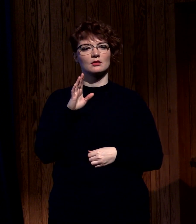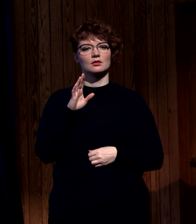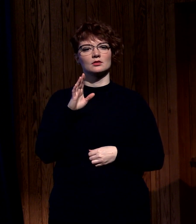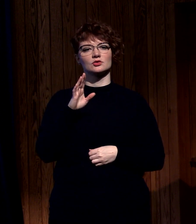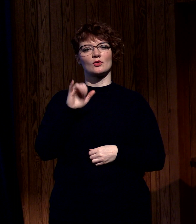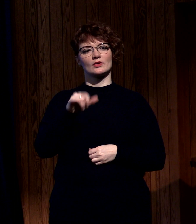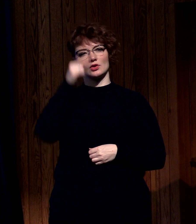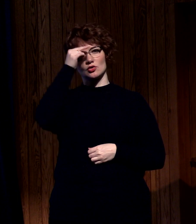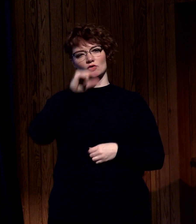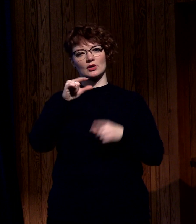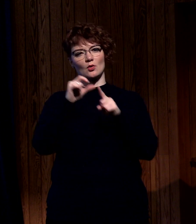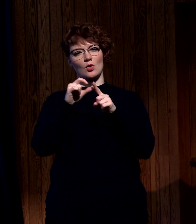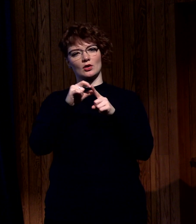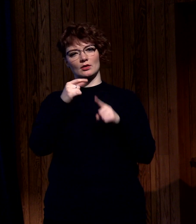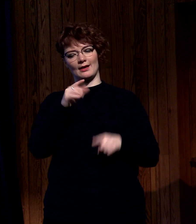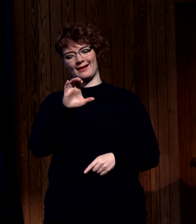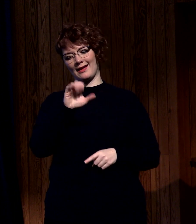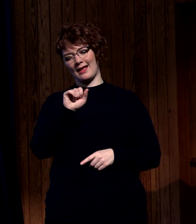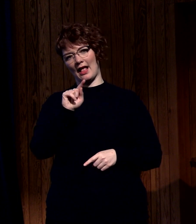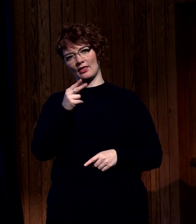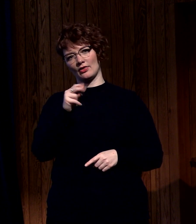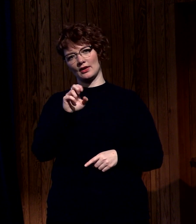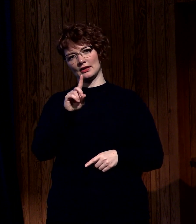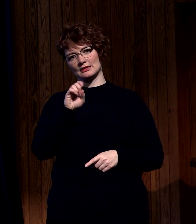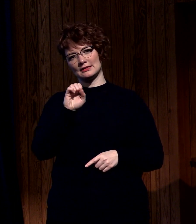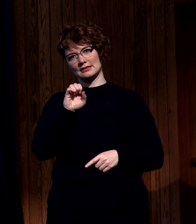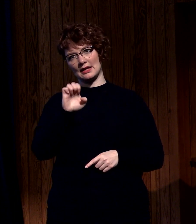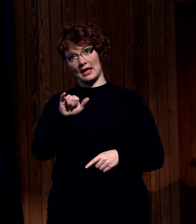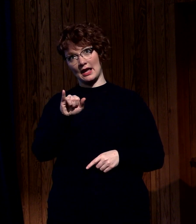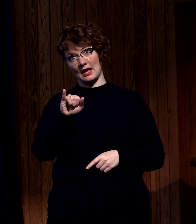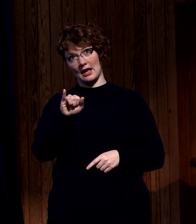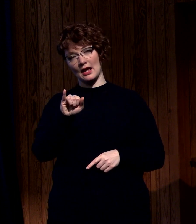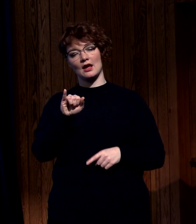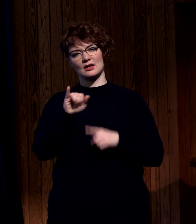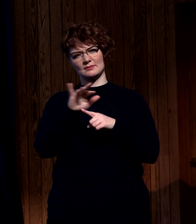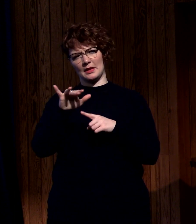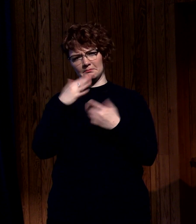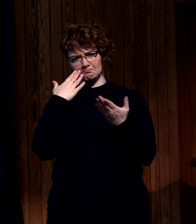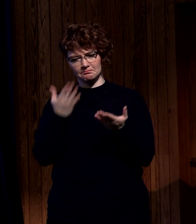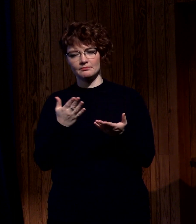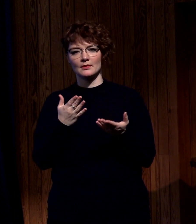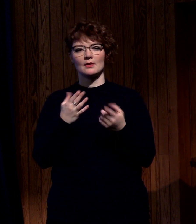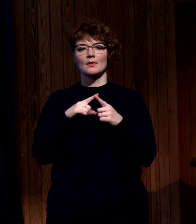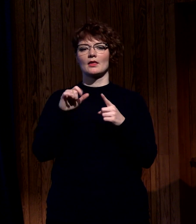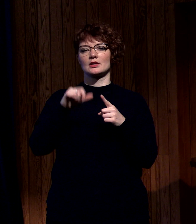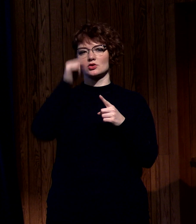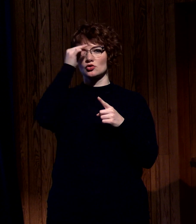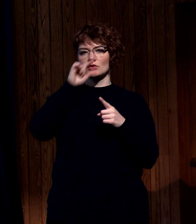word cathaday for pruning. Rarely is this word ever used or